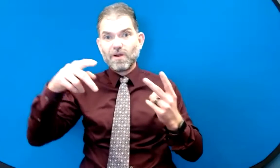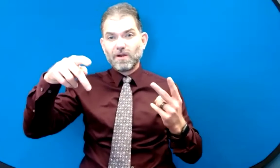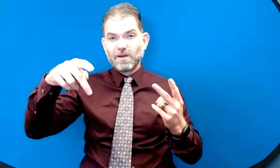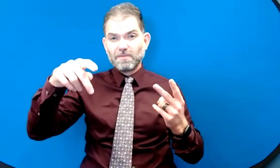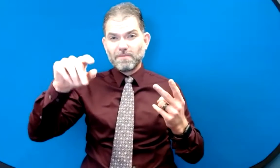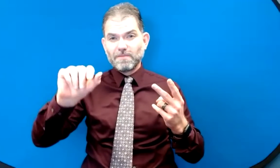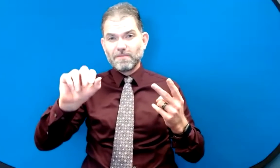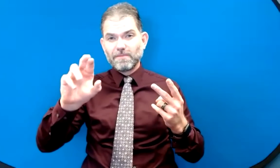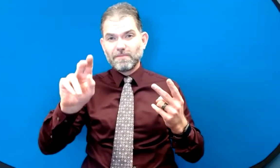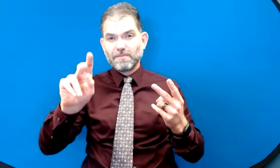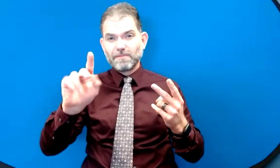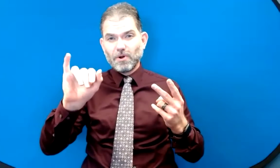ASL Interpreter: of Louis body dementia.